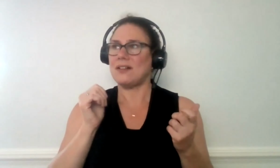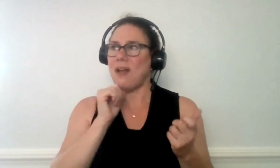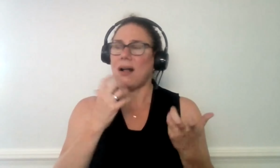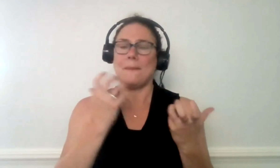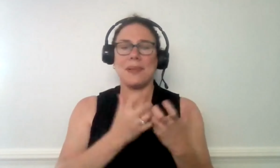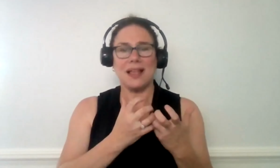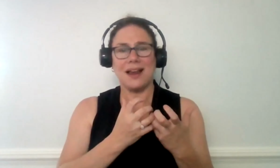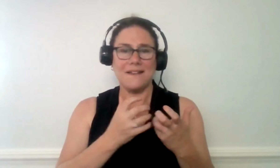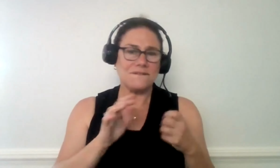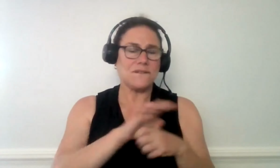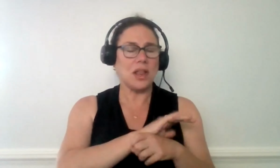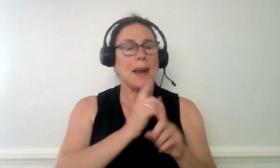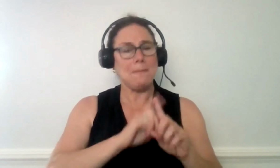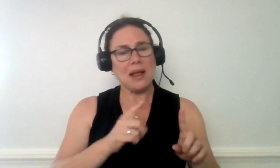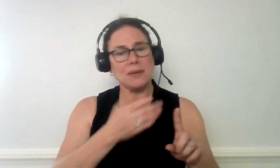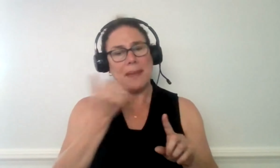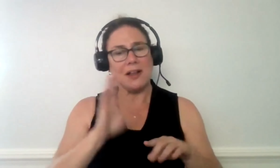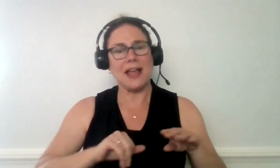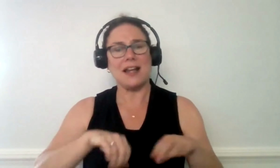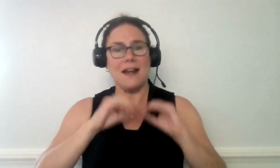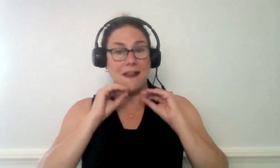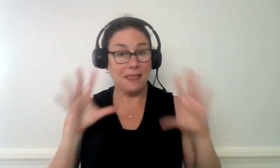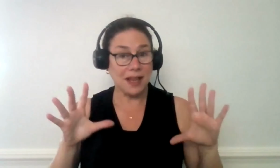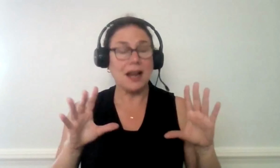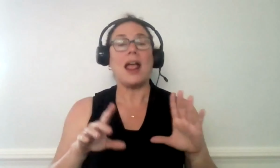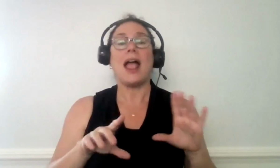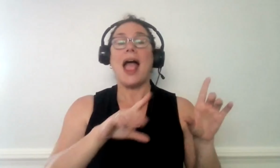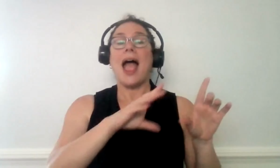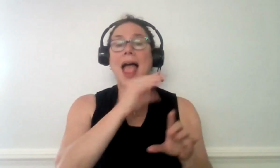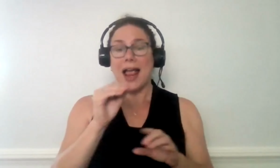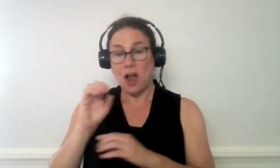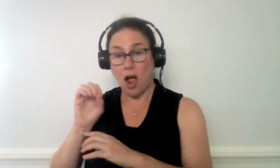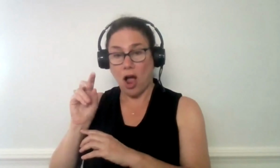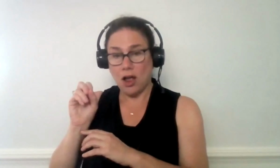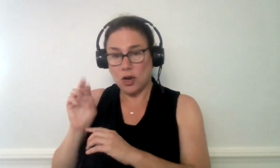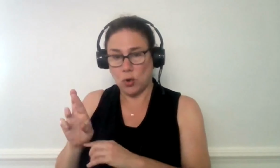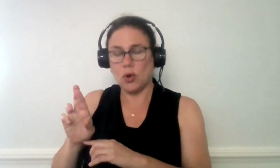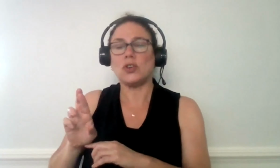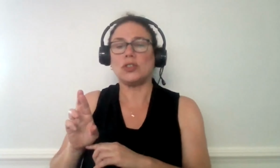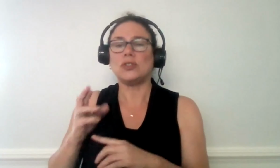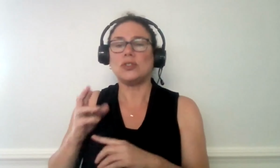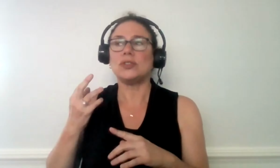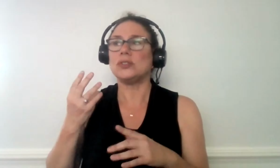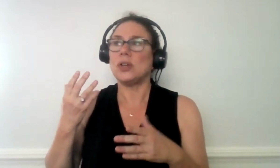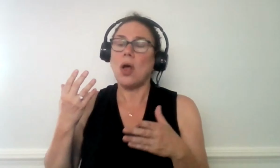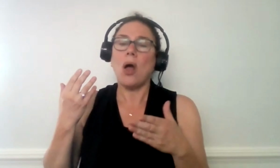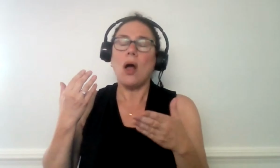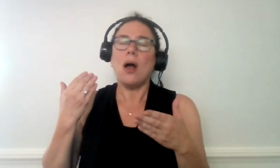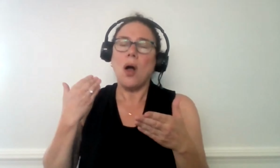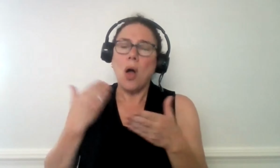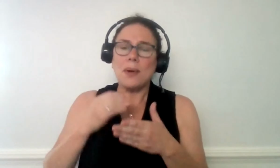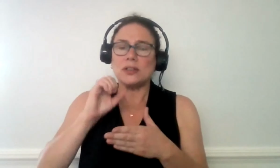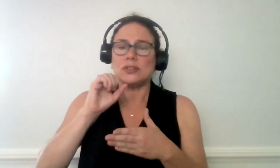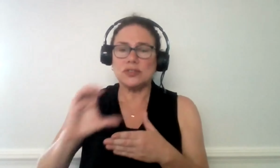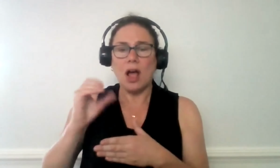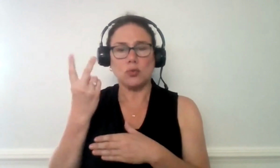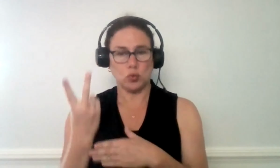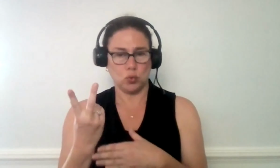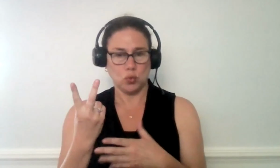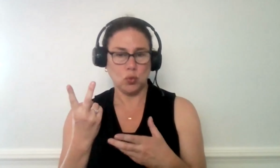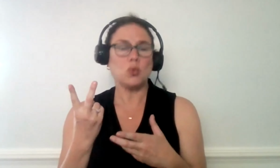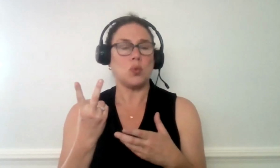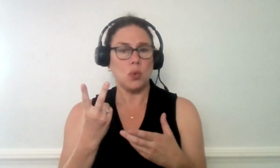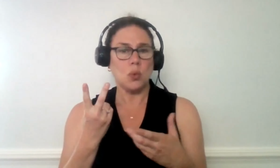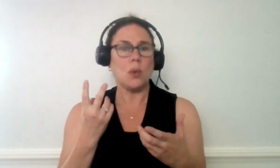Joshua Hori: Also, just to note that the Otter is almost SOC 2 compliant, which is what you're looking for.